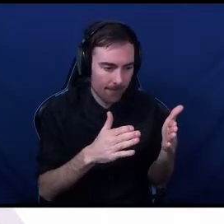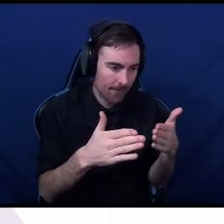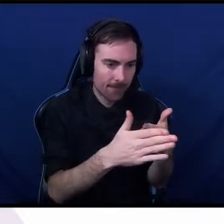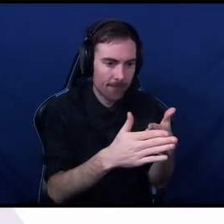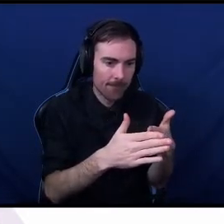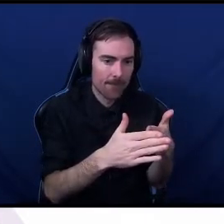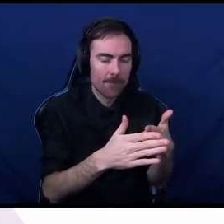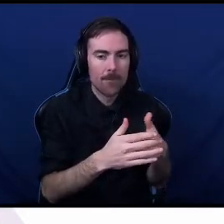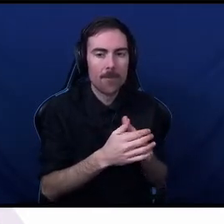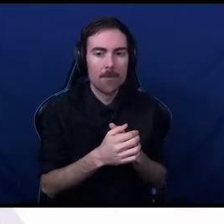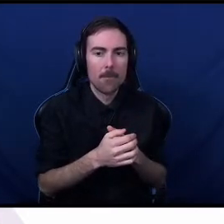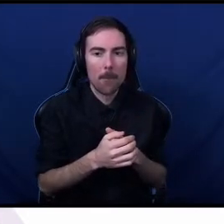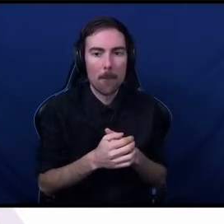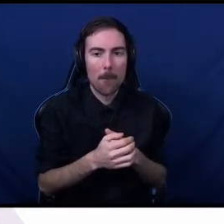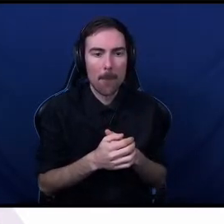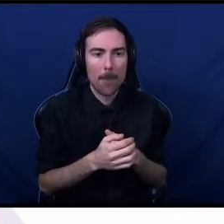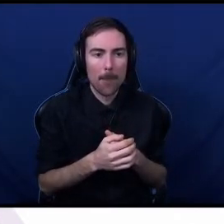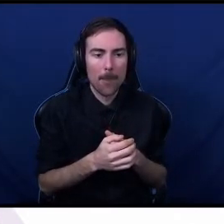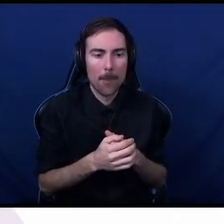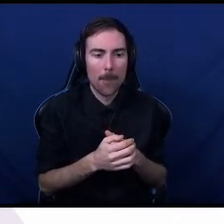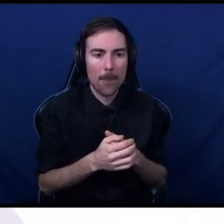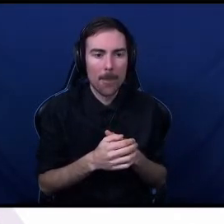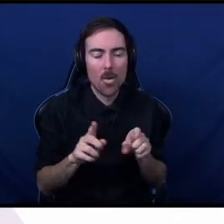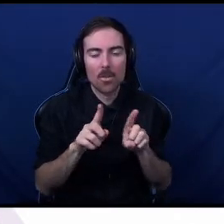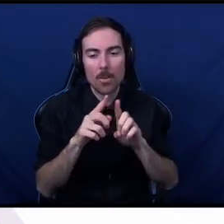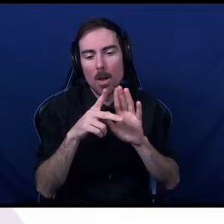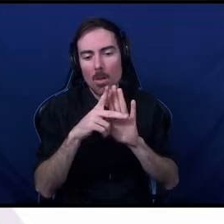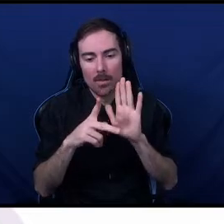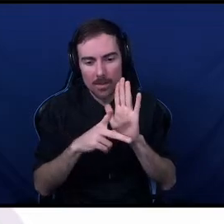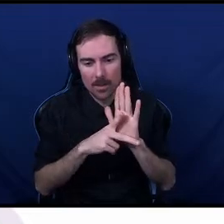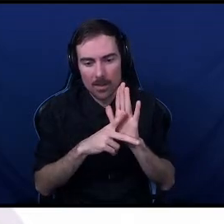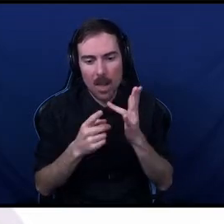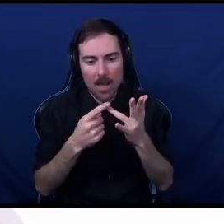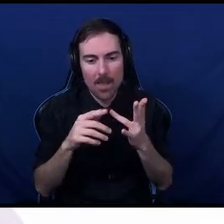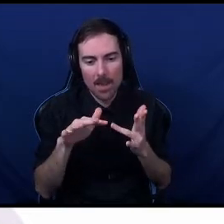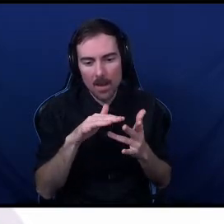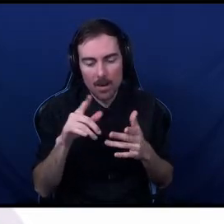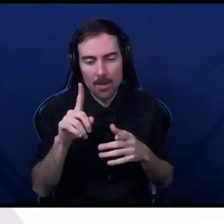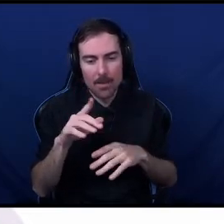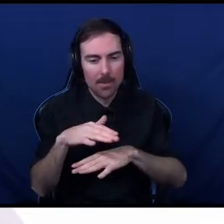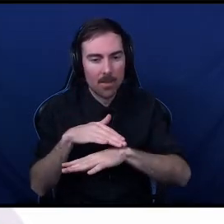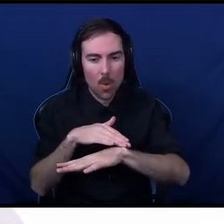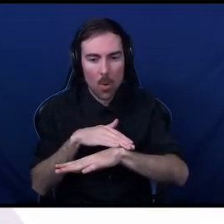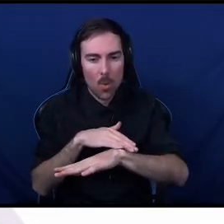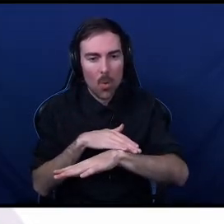I think policy is obviously another area. And that's a really, really slow moving beasts that will still need to happen.